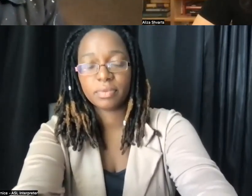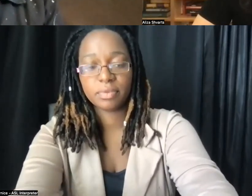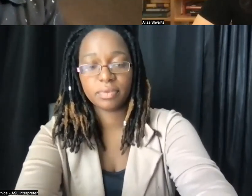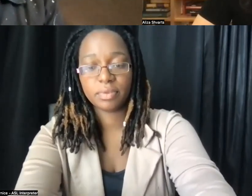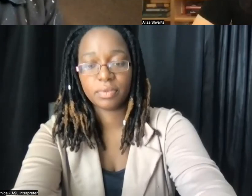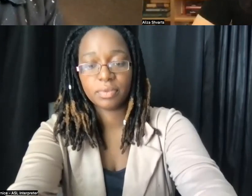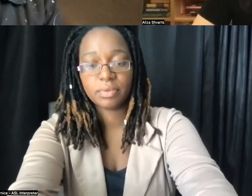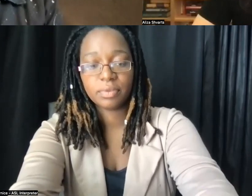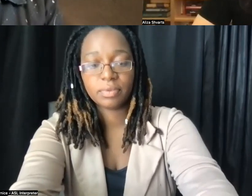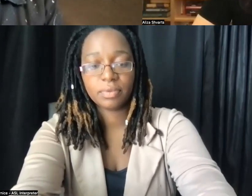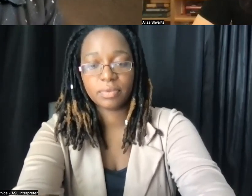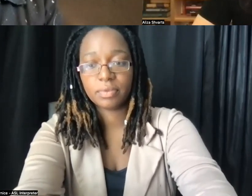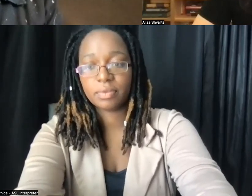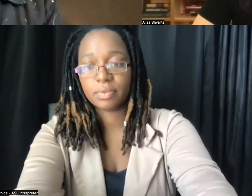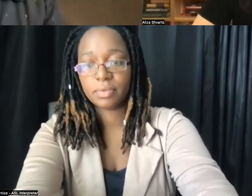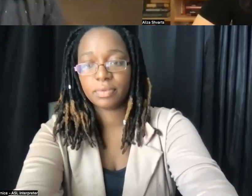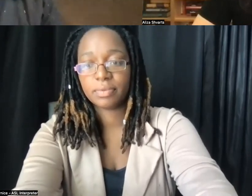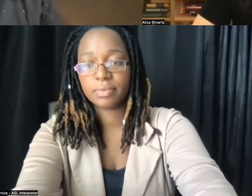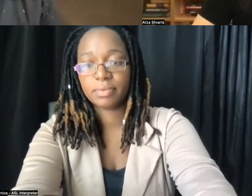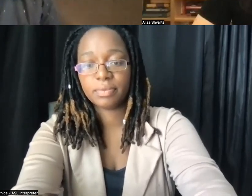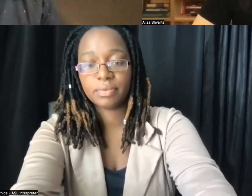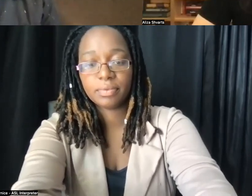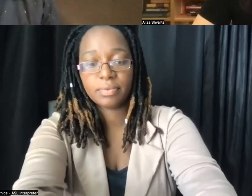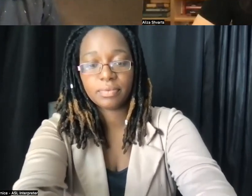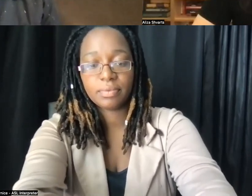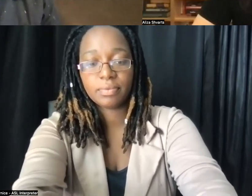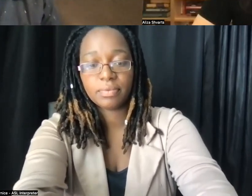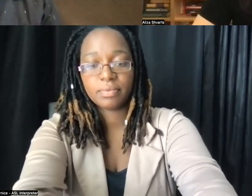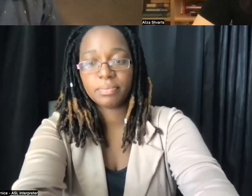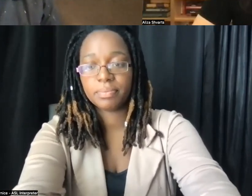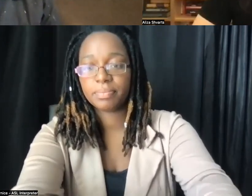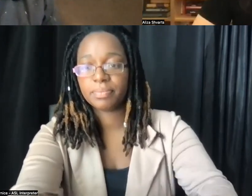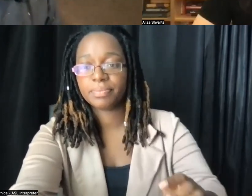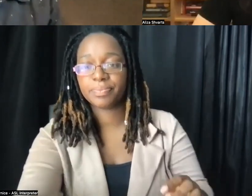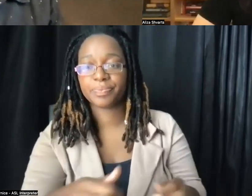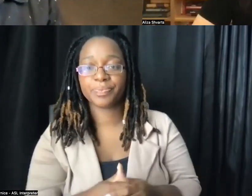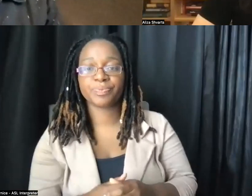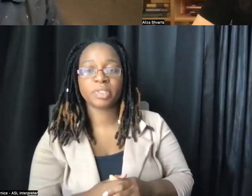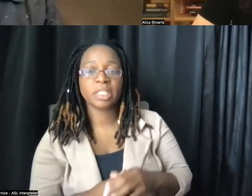I might not be able to identify you. Something like that.